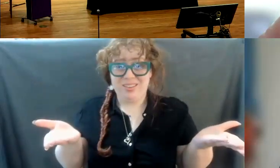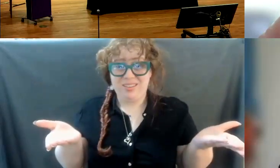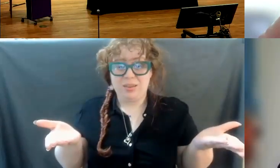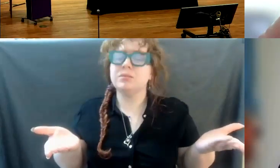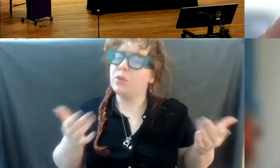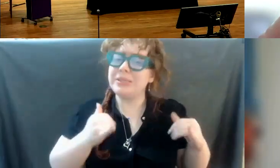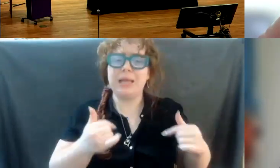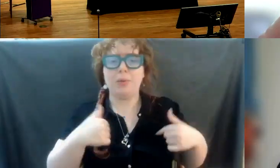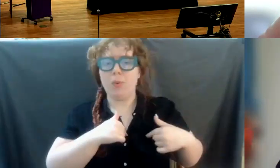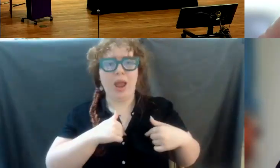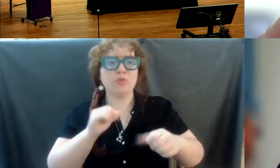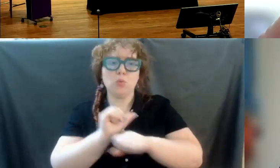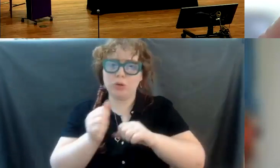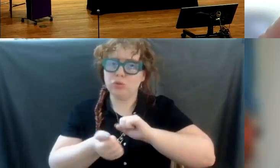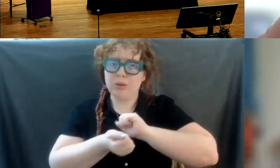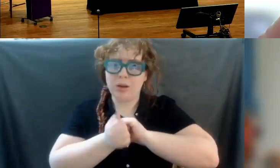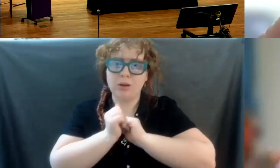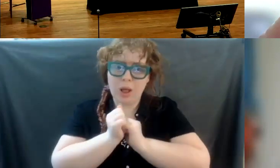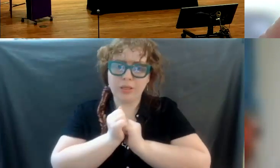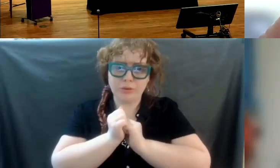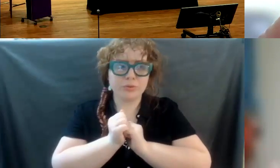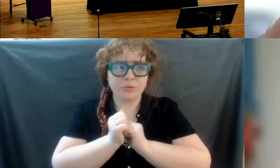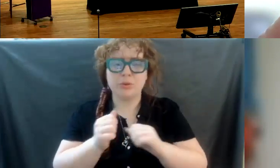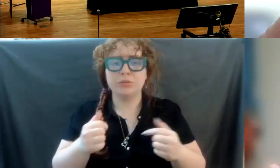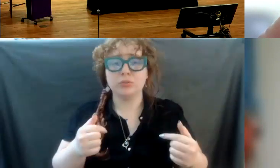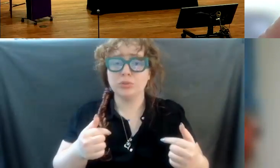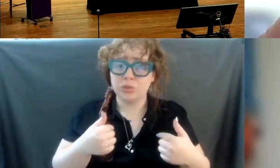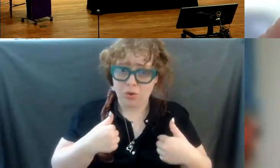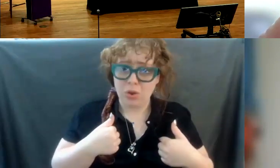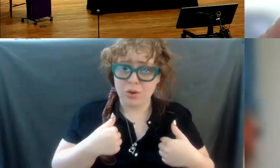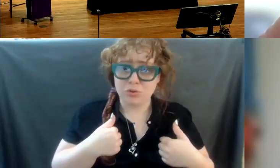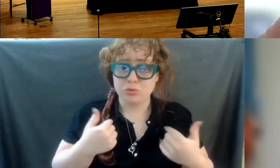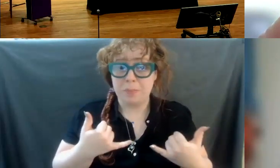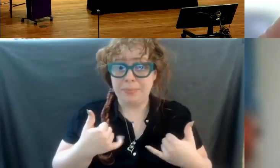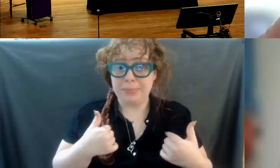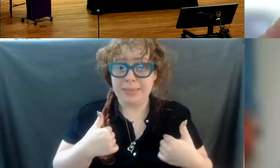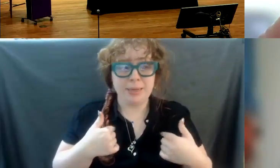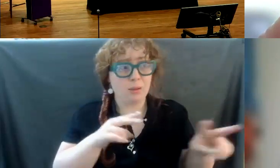I'm learning a lot today around how do you create events that are more inclusive and accessible.